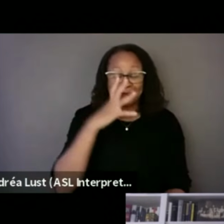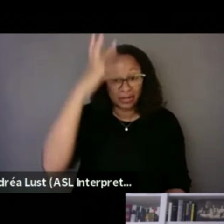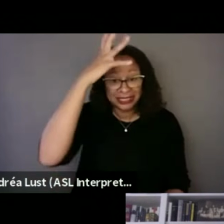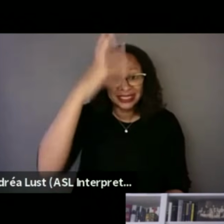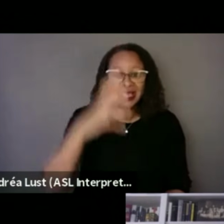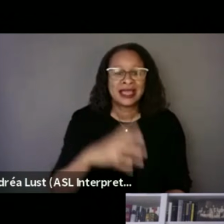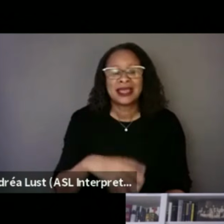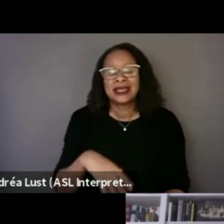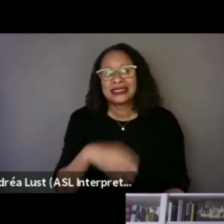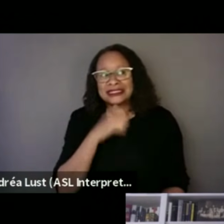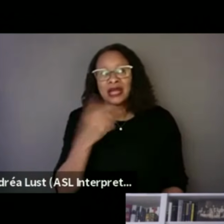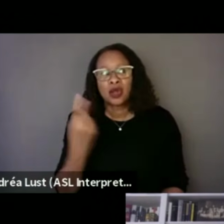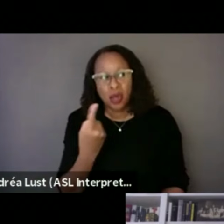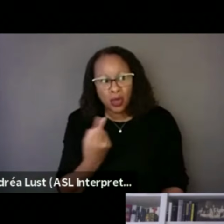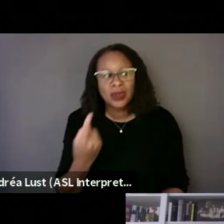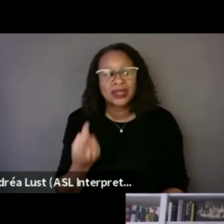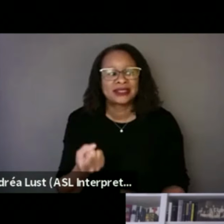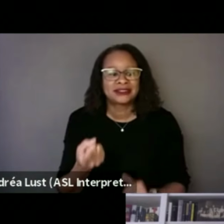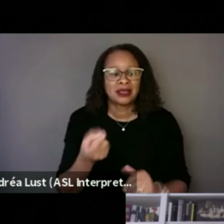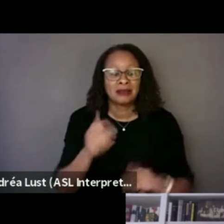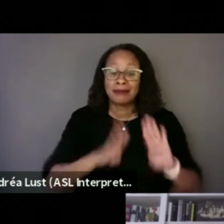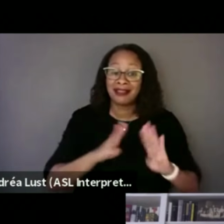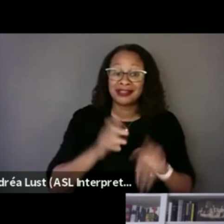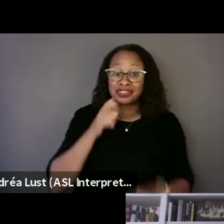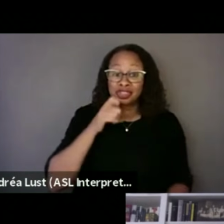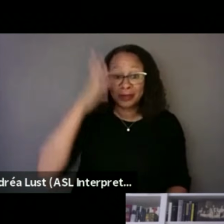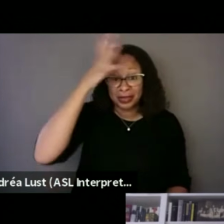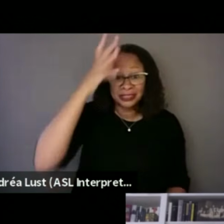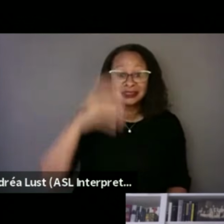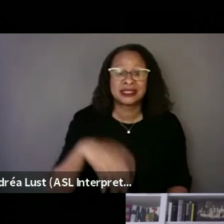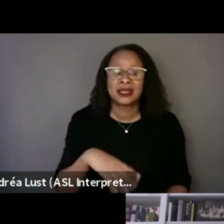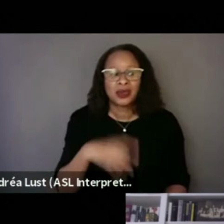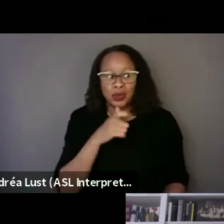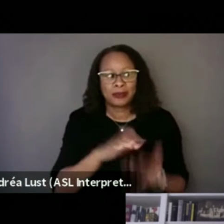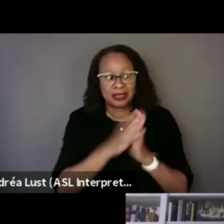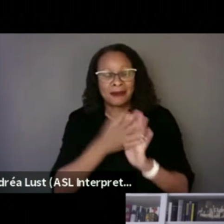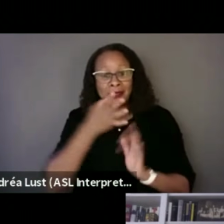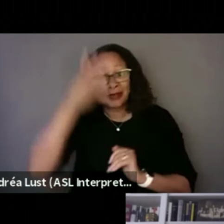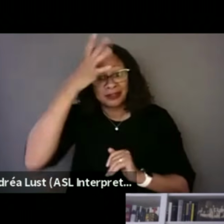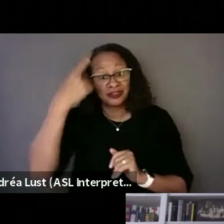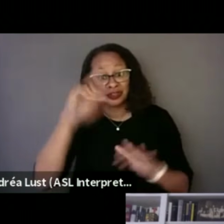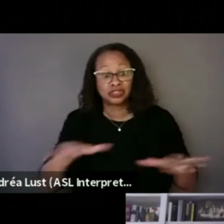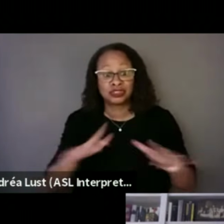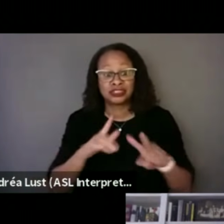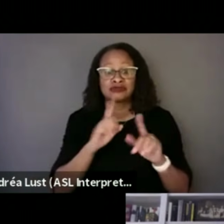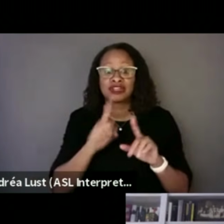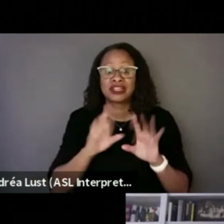who is being a parent in the film as well. It's really family overall. You talked about, you know,